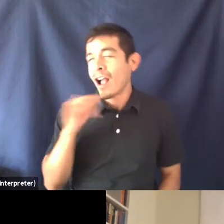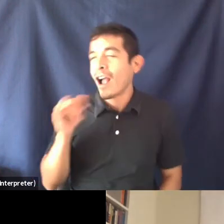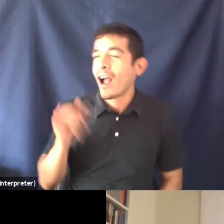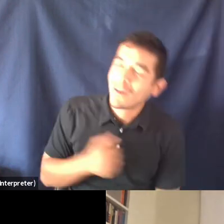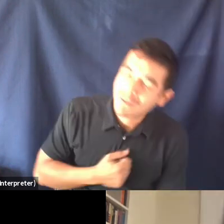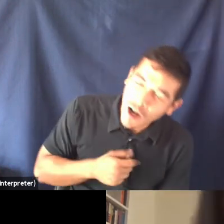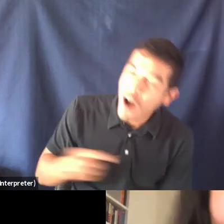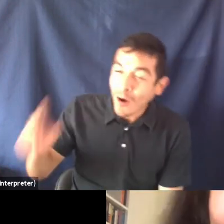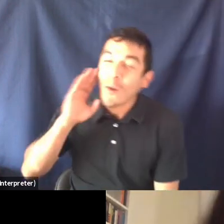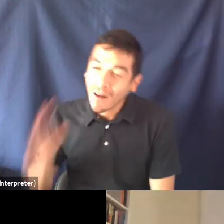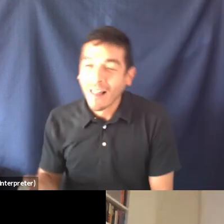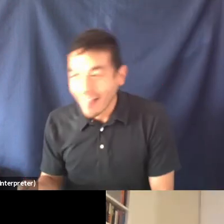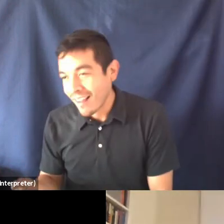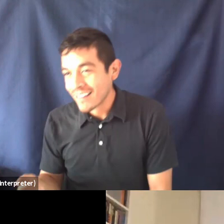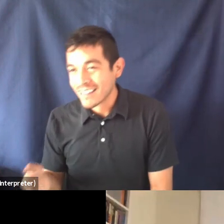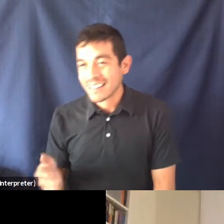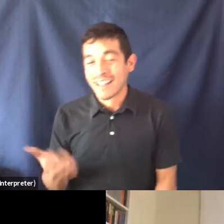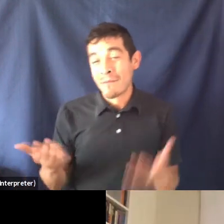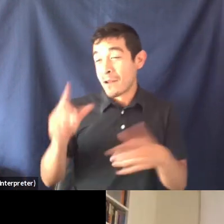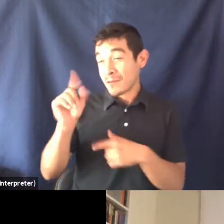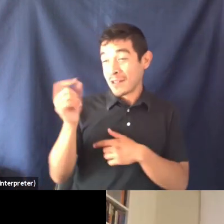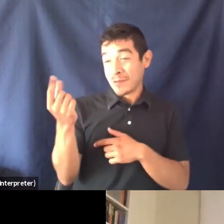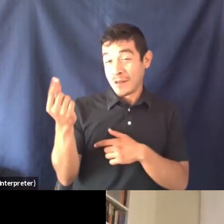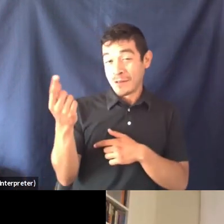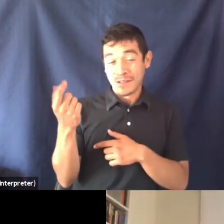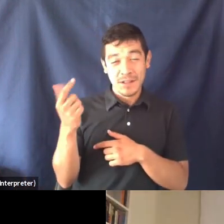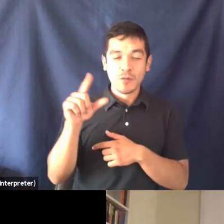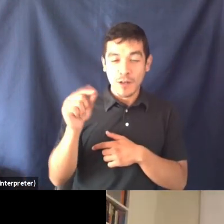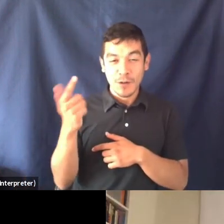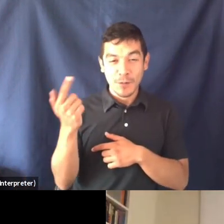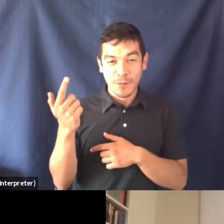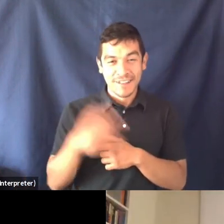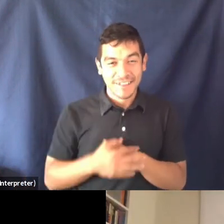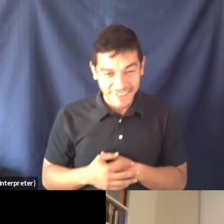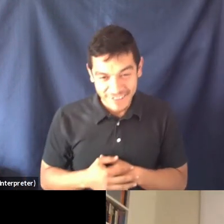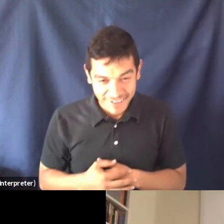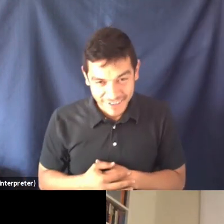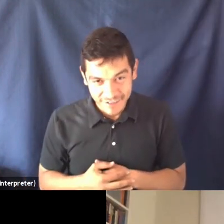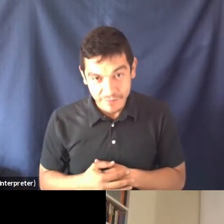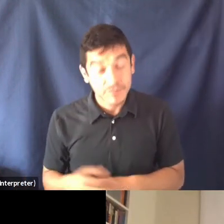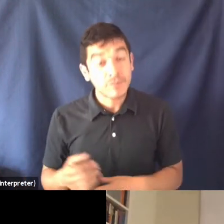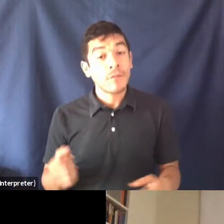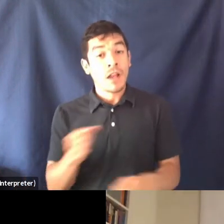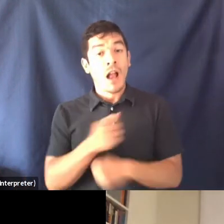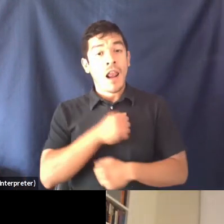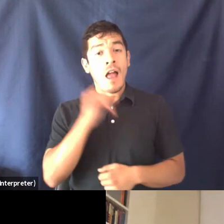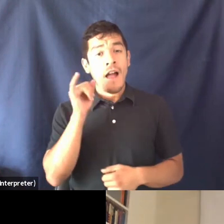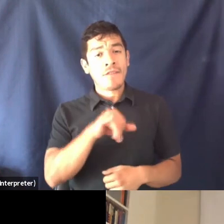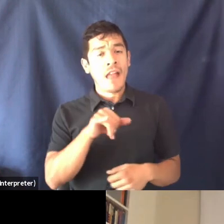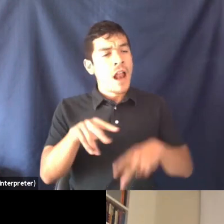Yeah, I love that. You know, the observational aspect of it because you know,